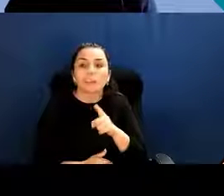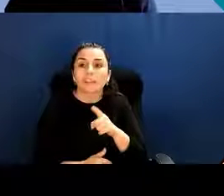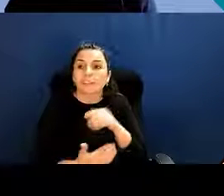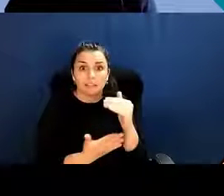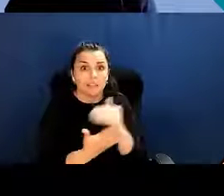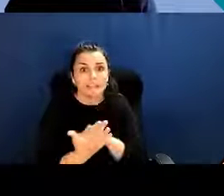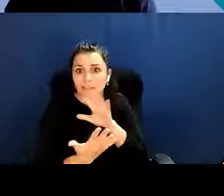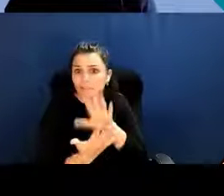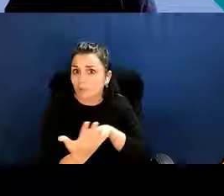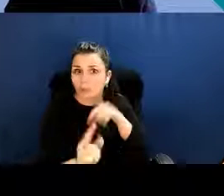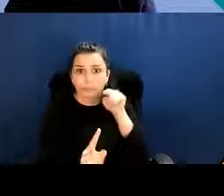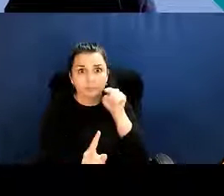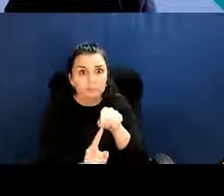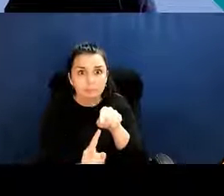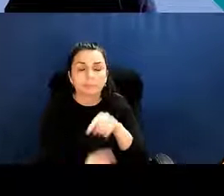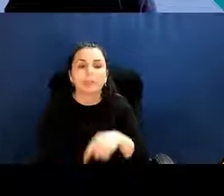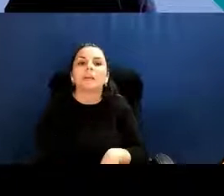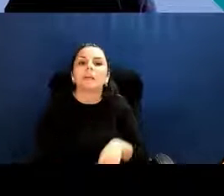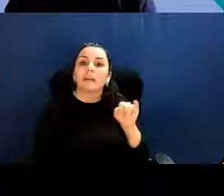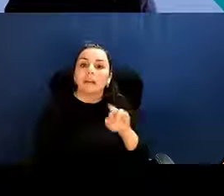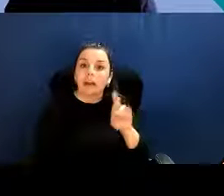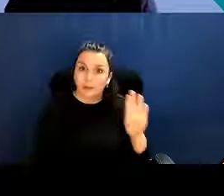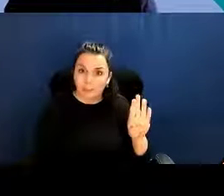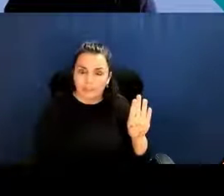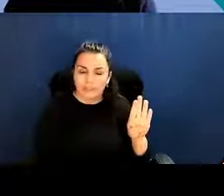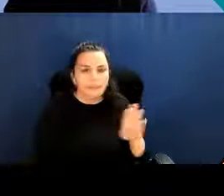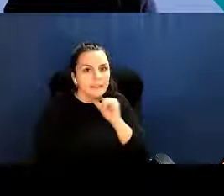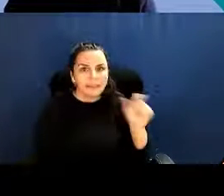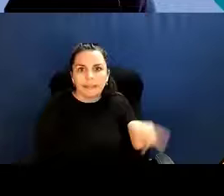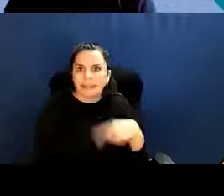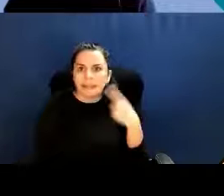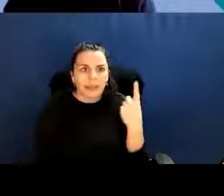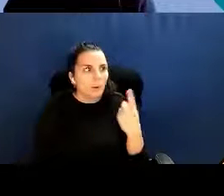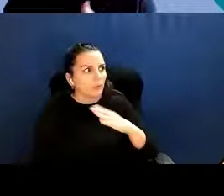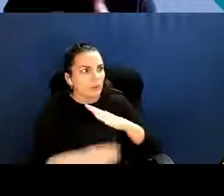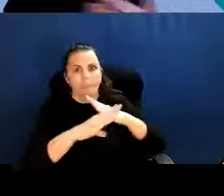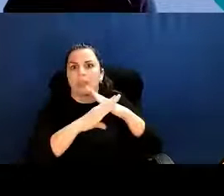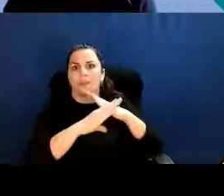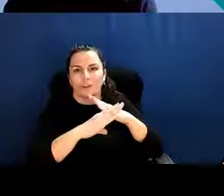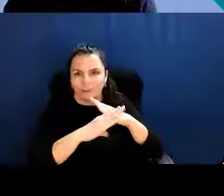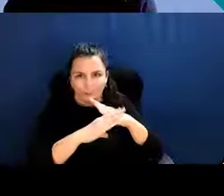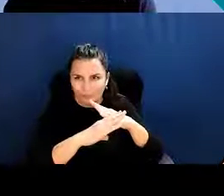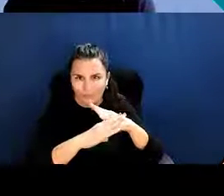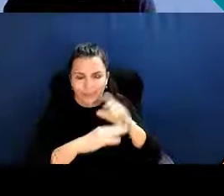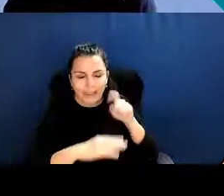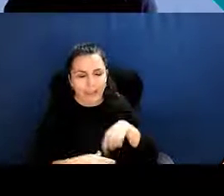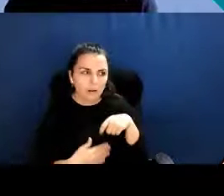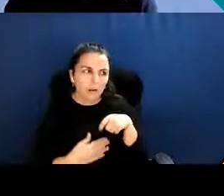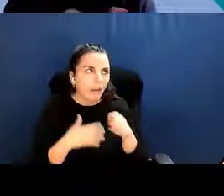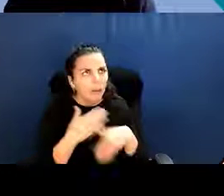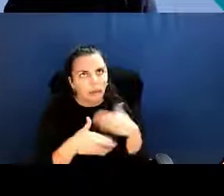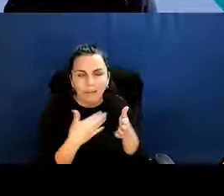is the IRB is not just an obstacle or regulatory or bureaucratic nature.